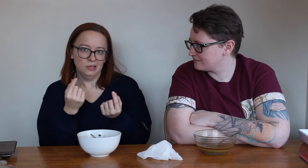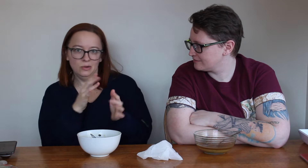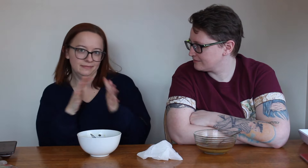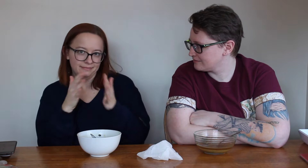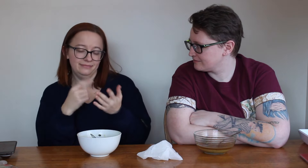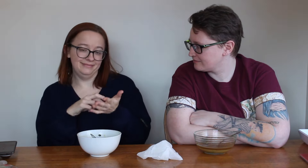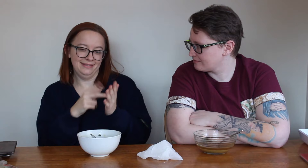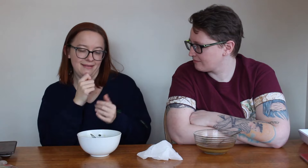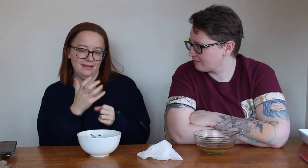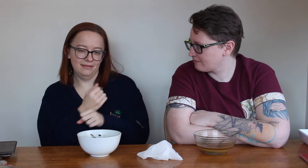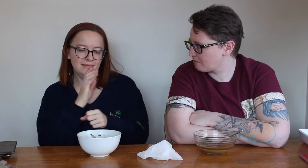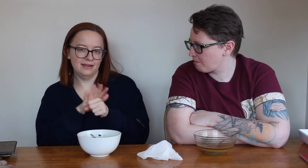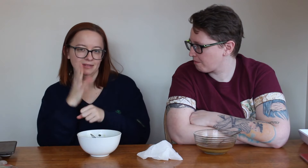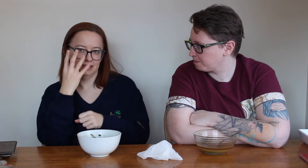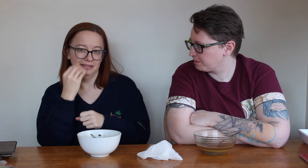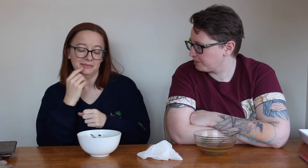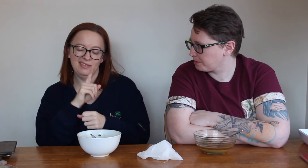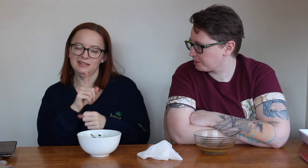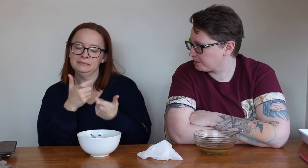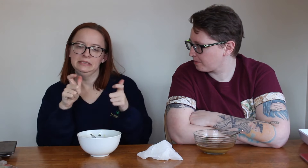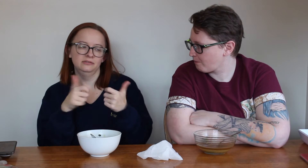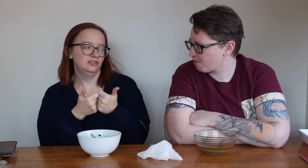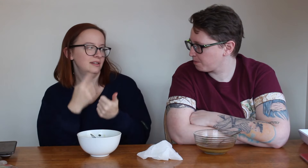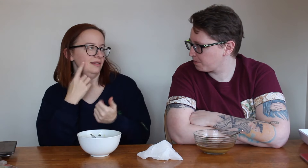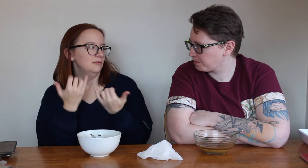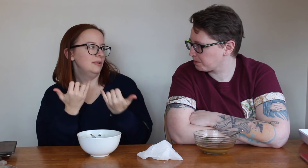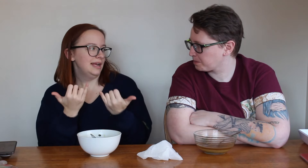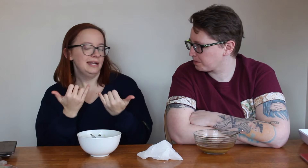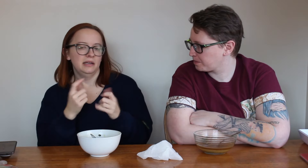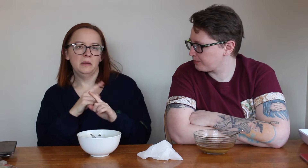Anywhere from five to six in the morning. So if I'm working until you know 11 o'clock or midnight